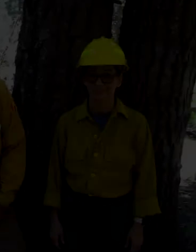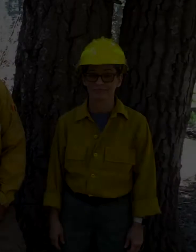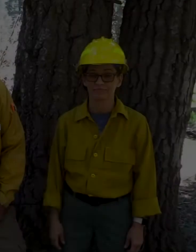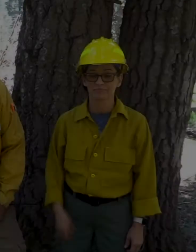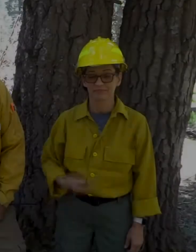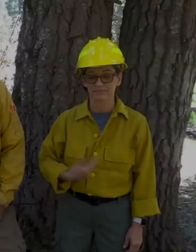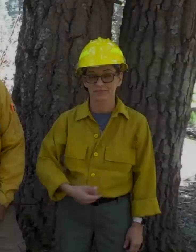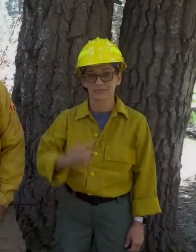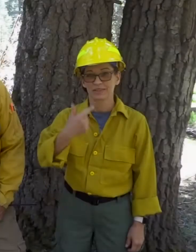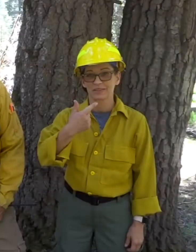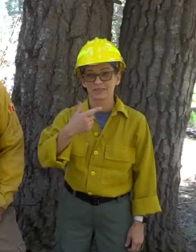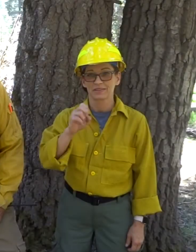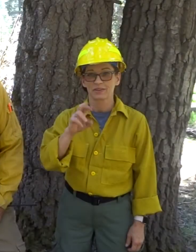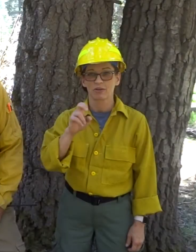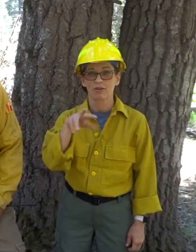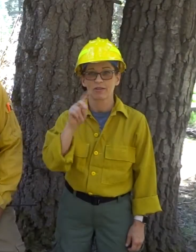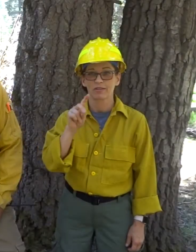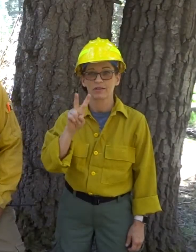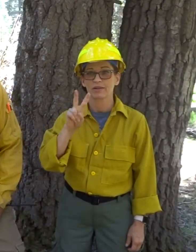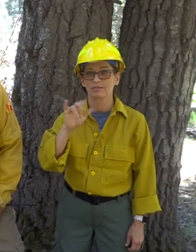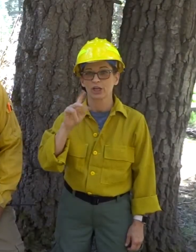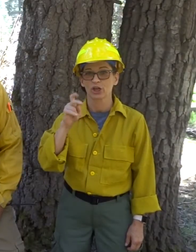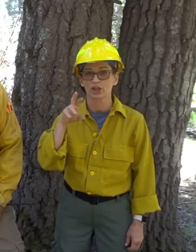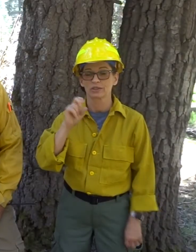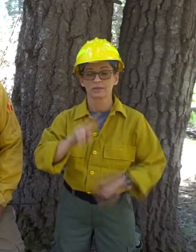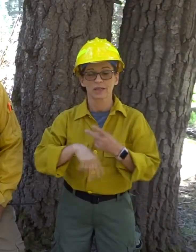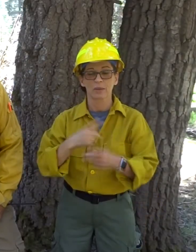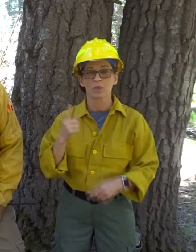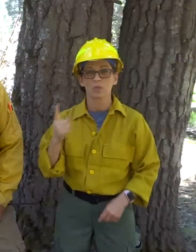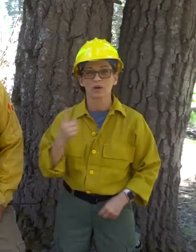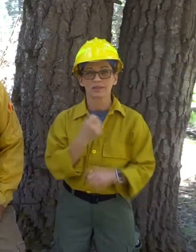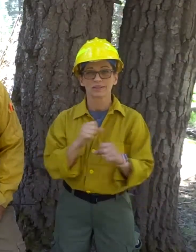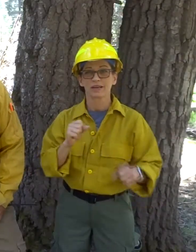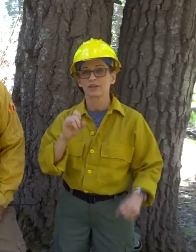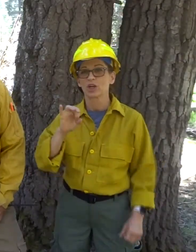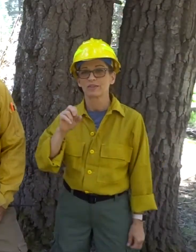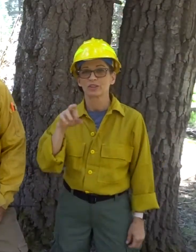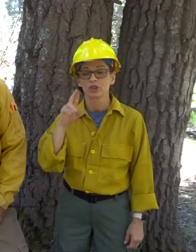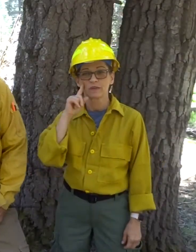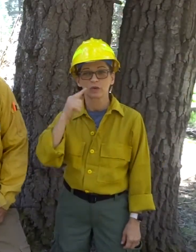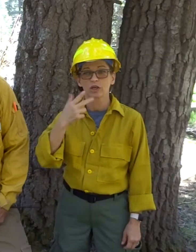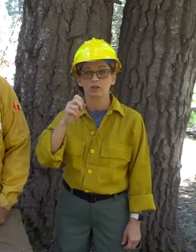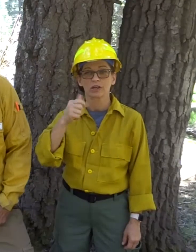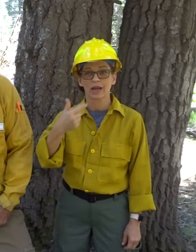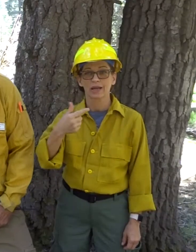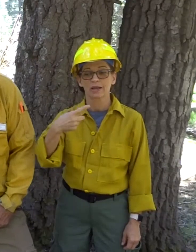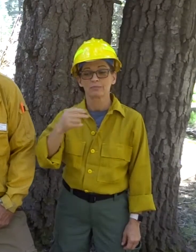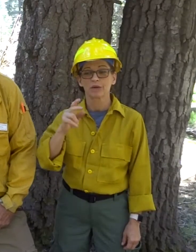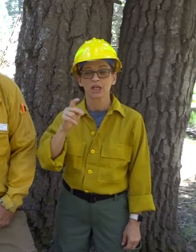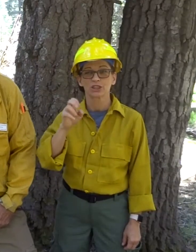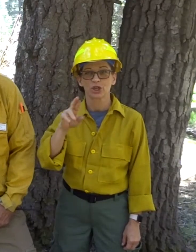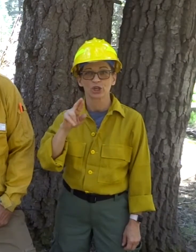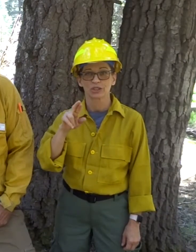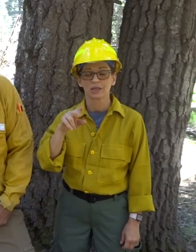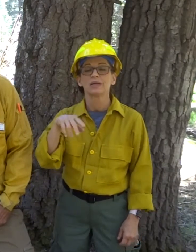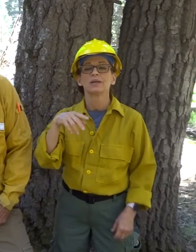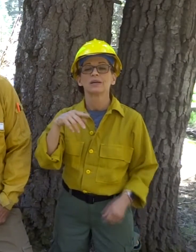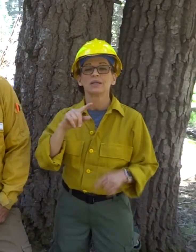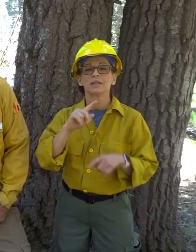I'm Gerald Vickers, Type I Safety Officer with Greg Poncin's Incident Management Team here on the Frye Fire in Arizona.